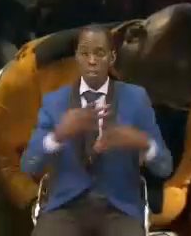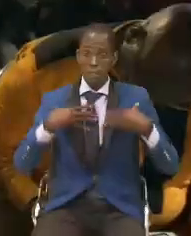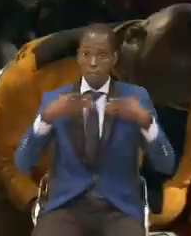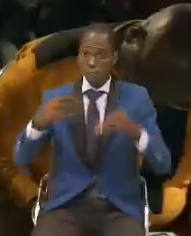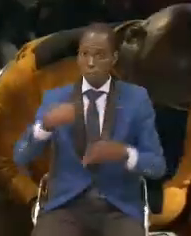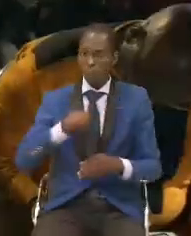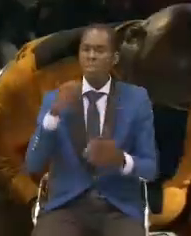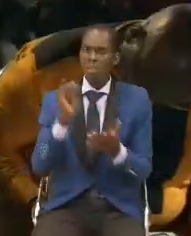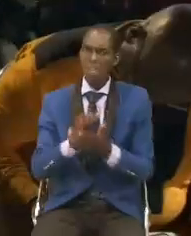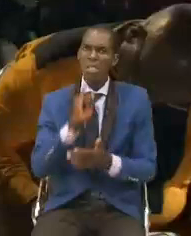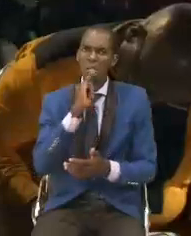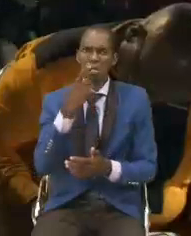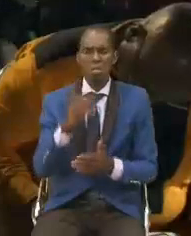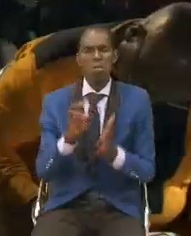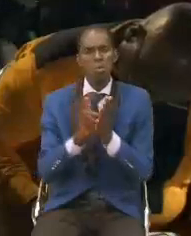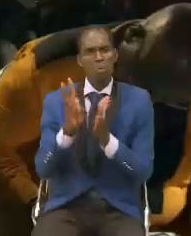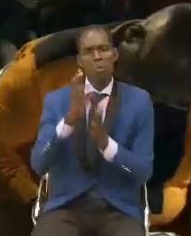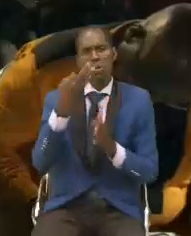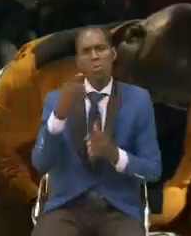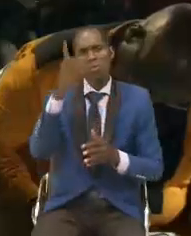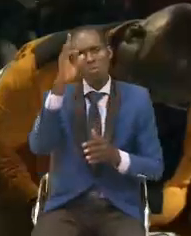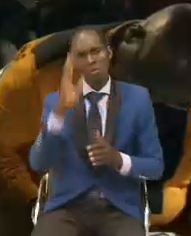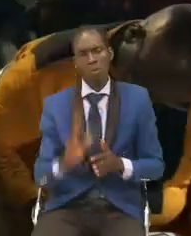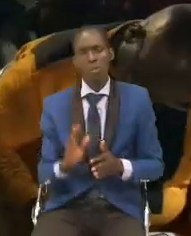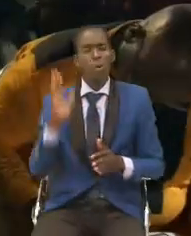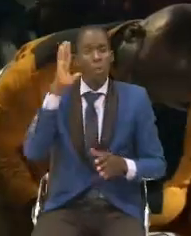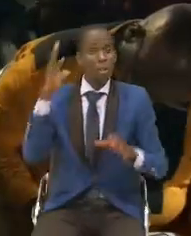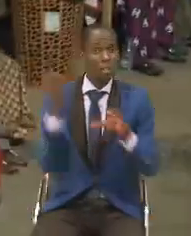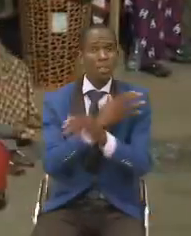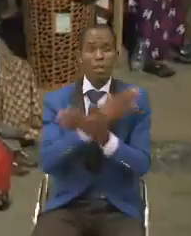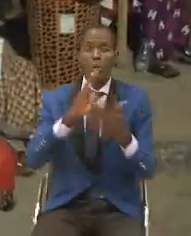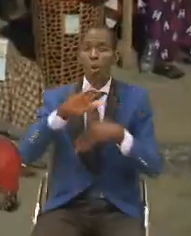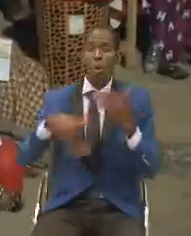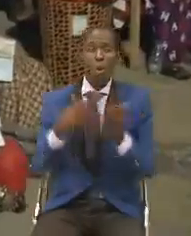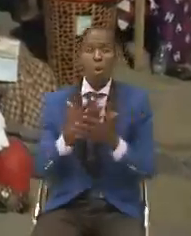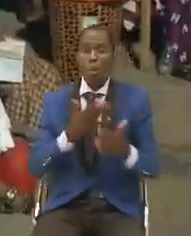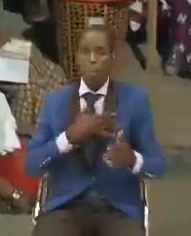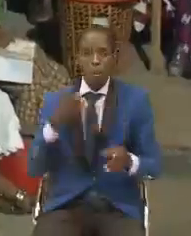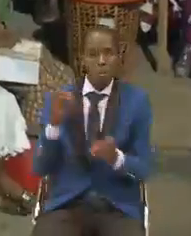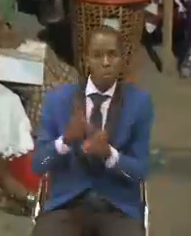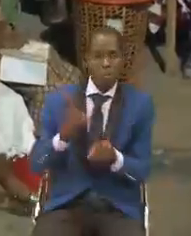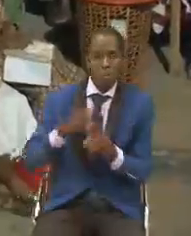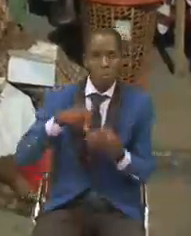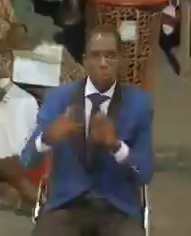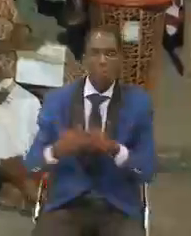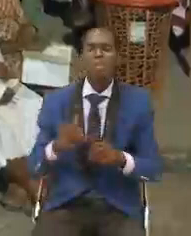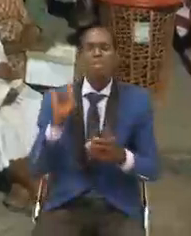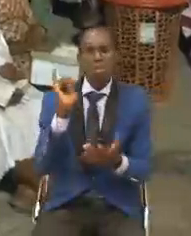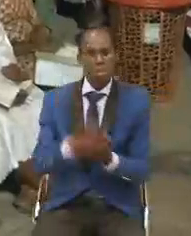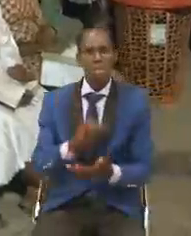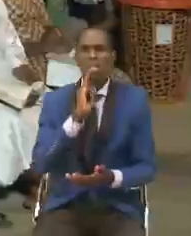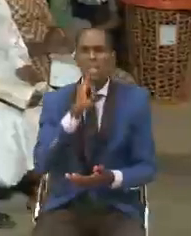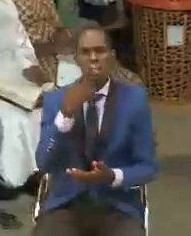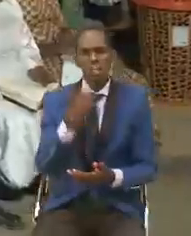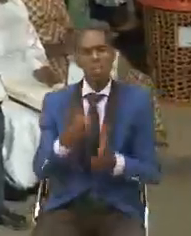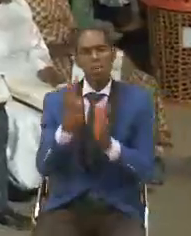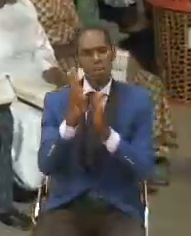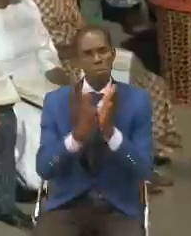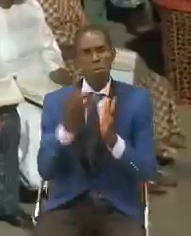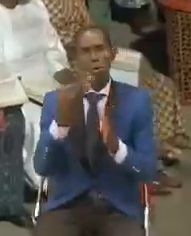i will come and heal him that's the will of god i will take away all your infirmity that's the will